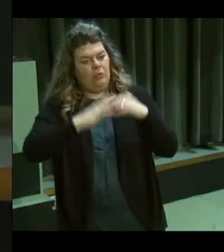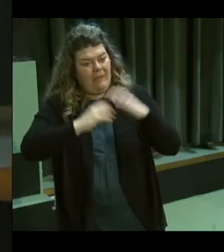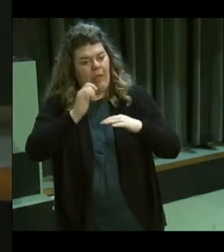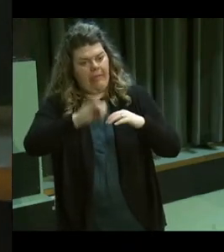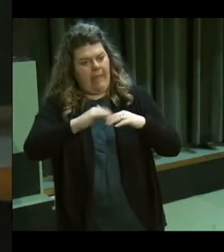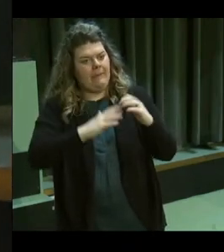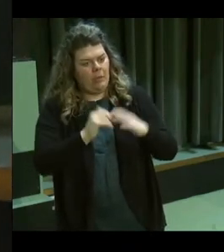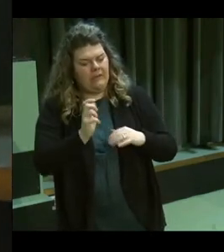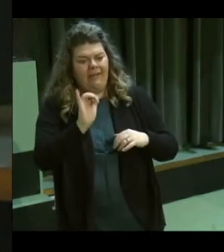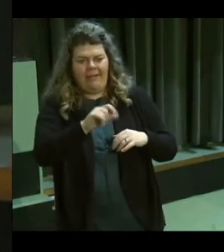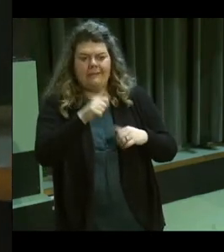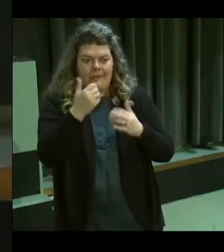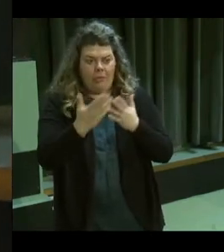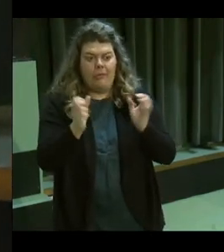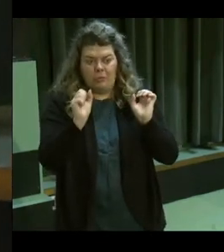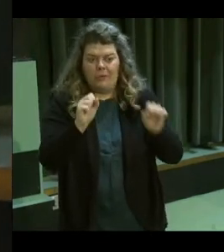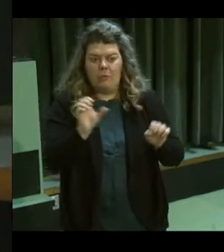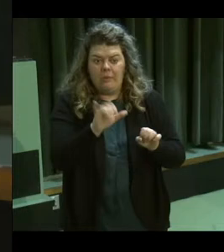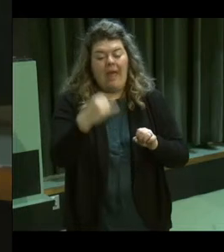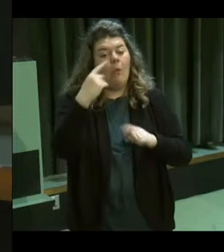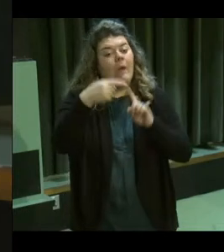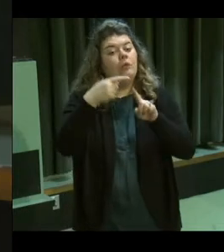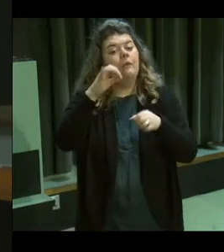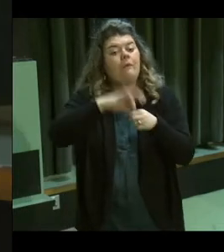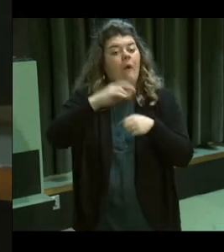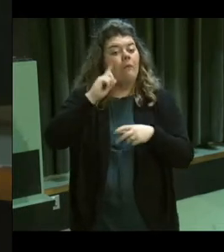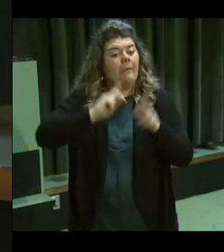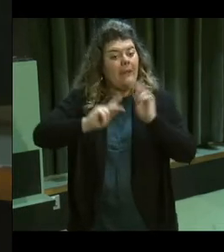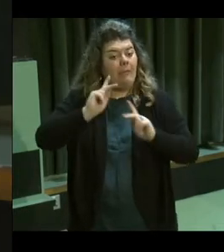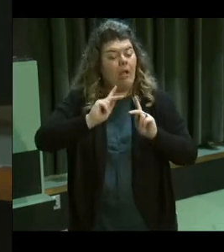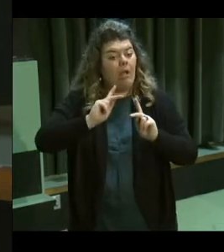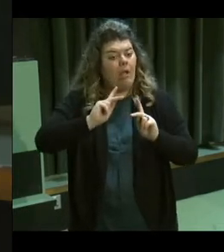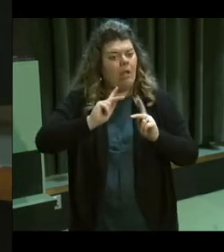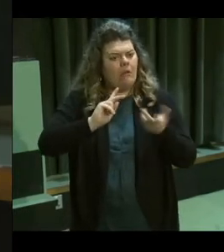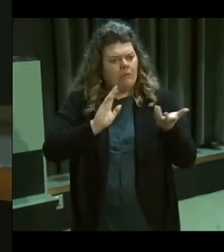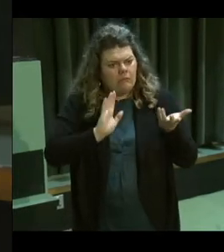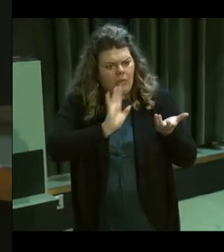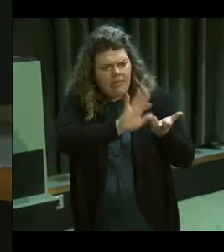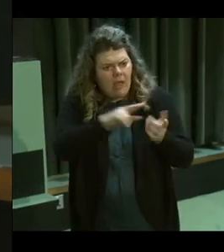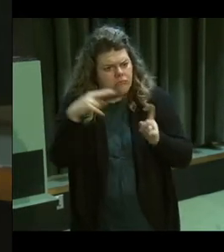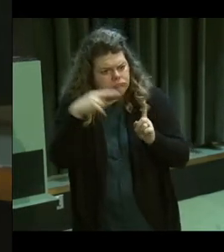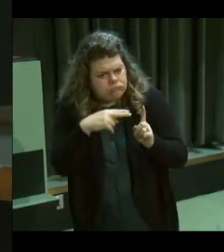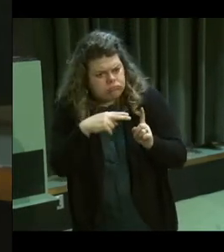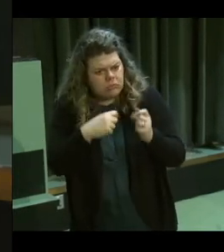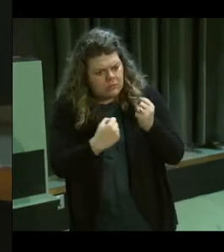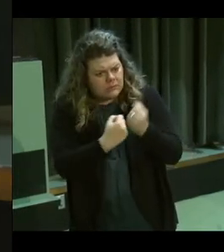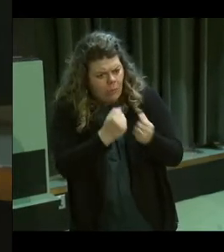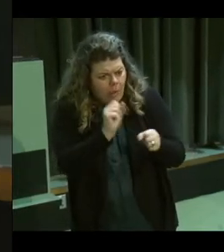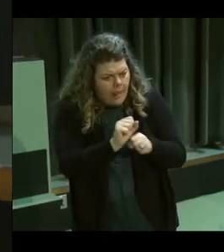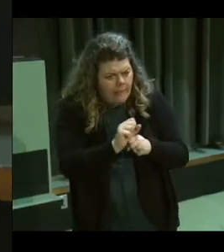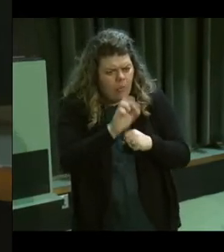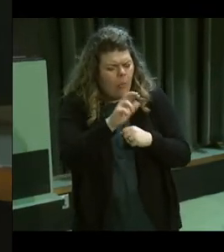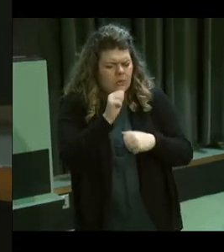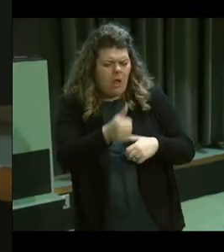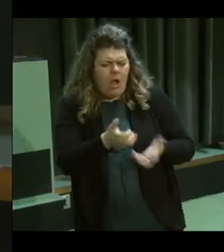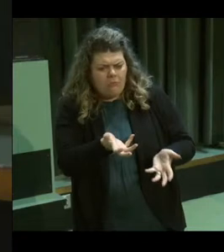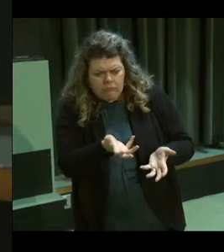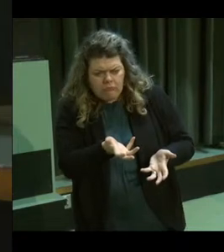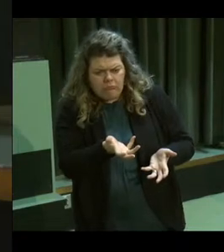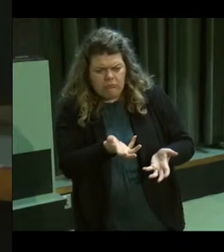thing. You can look at when you vote for people. How do they